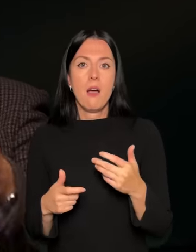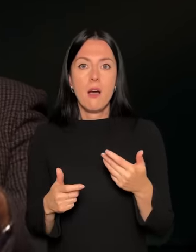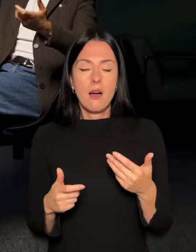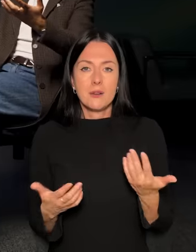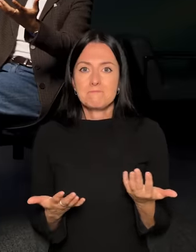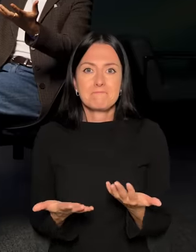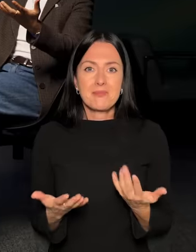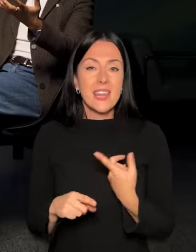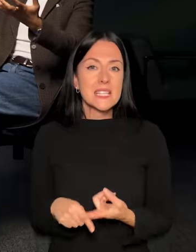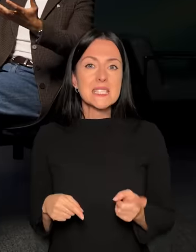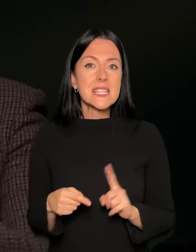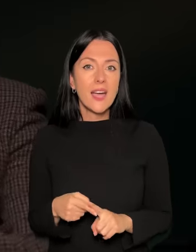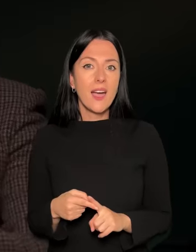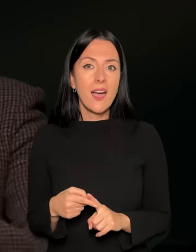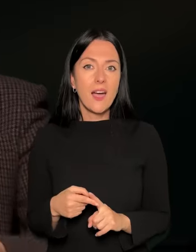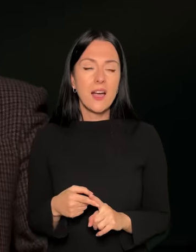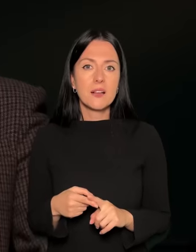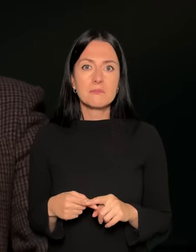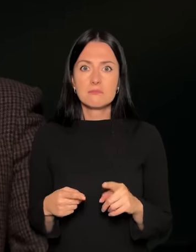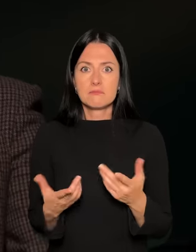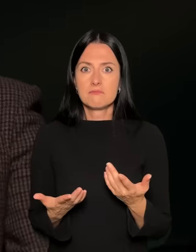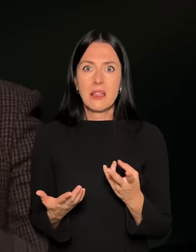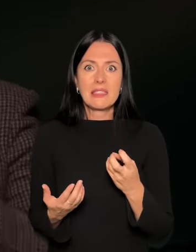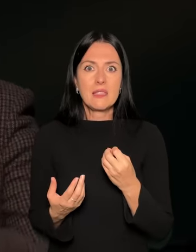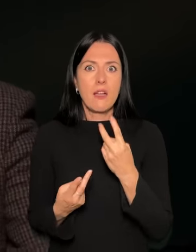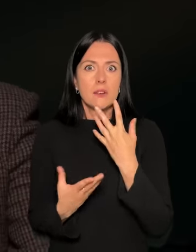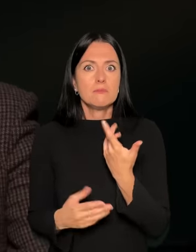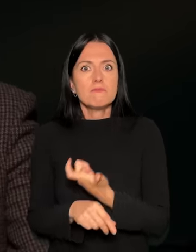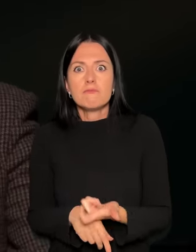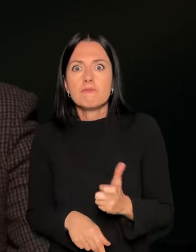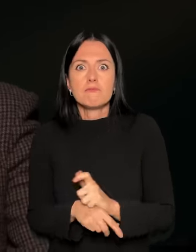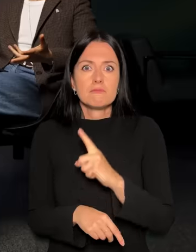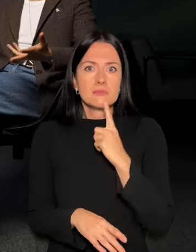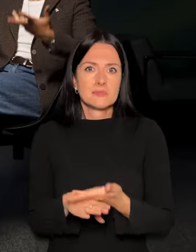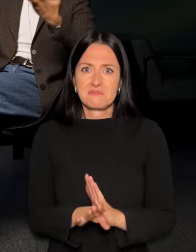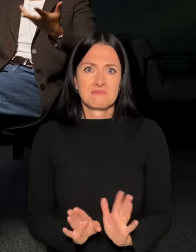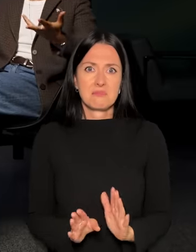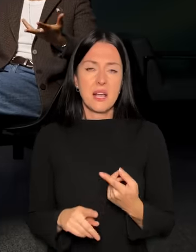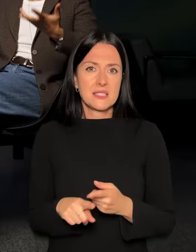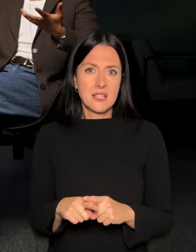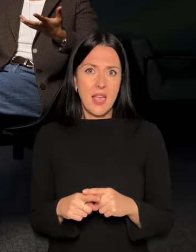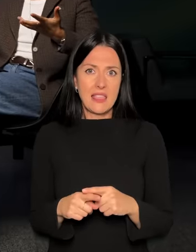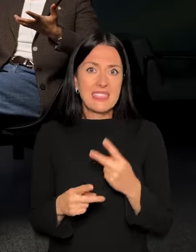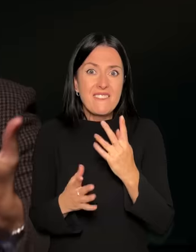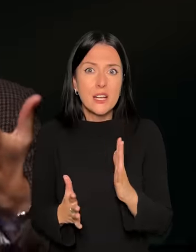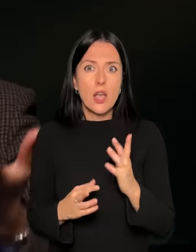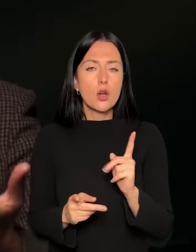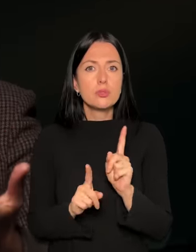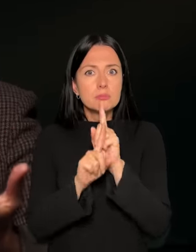It doesn't look overly complicated. I mean, it doesn't look like something from outer space.